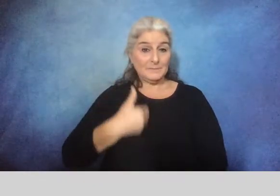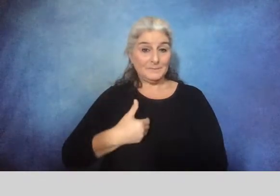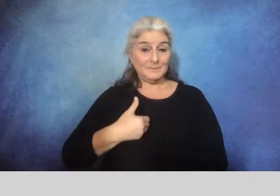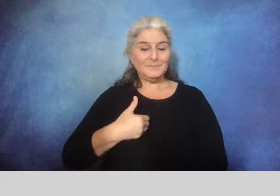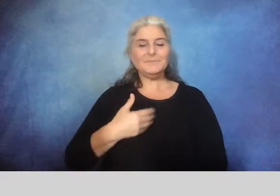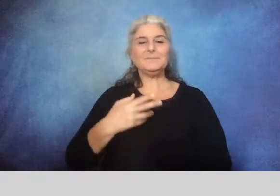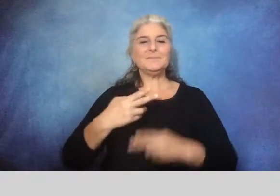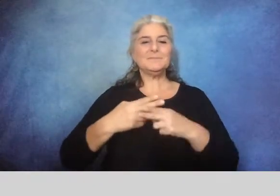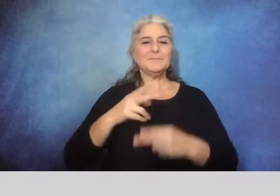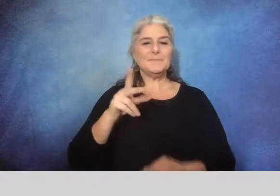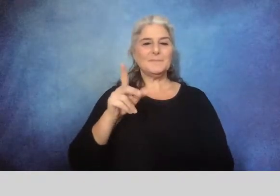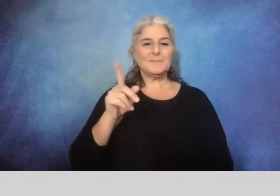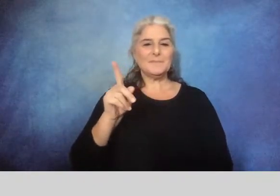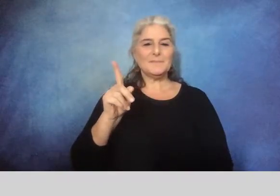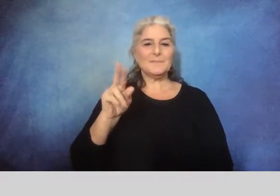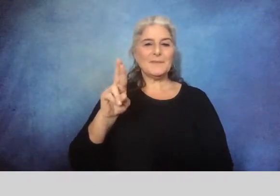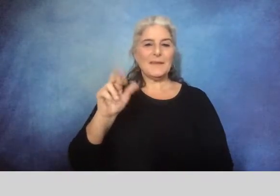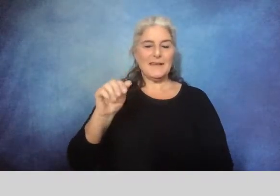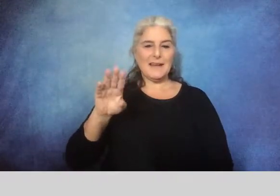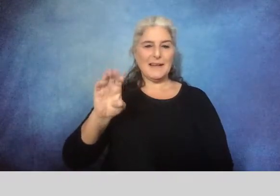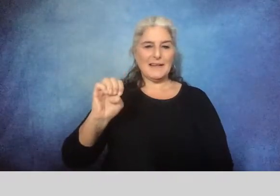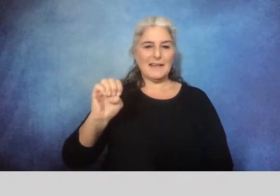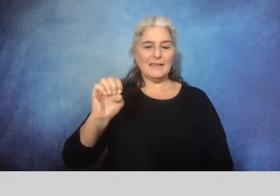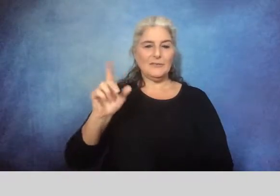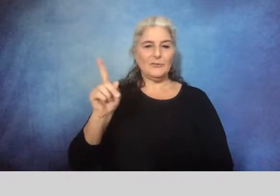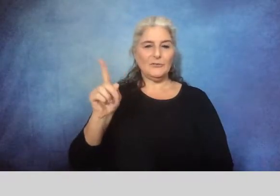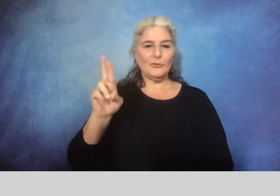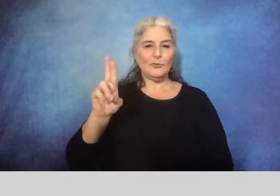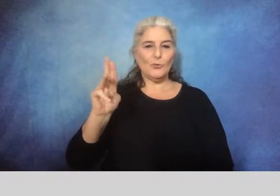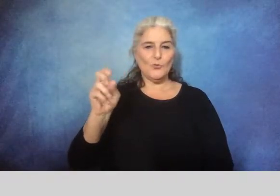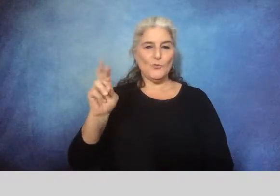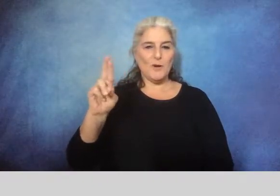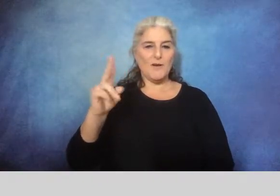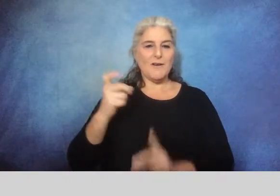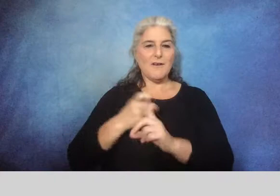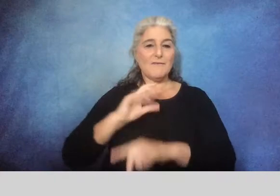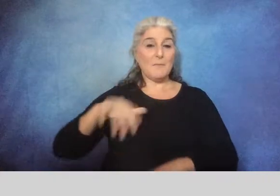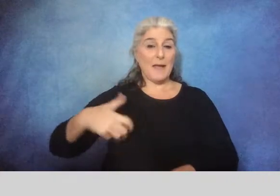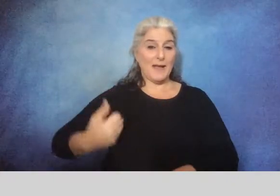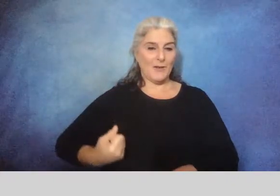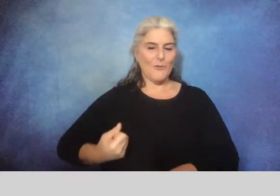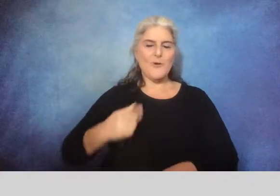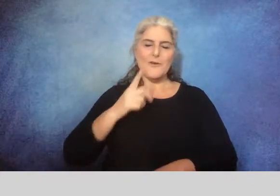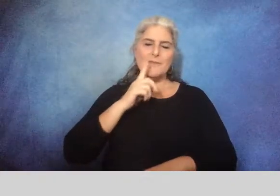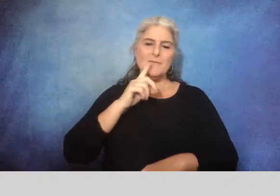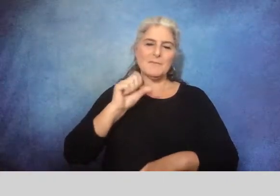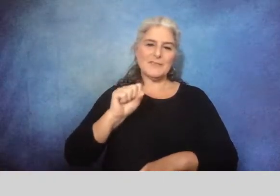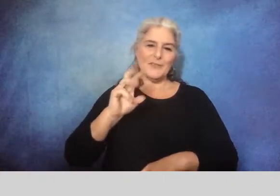Who am I? I'm Kracekumar from Bangalore. I'm a software engineer. Apart from writing code